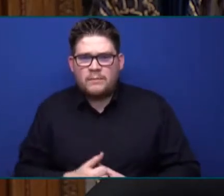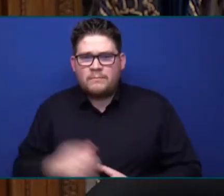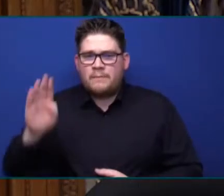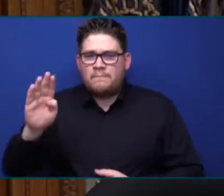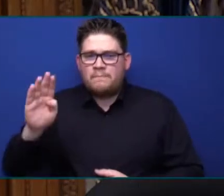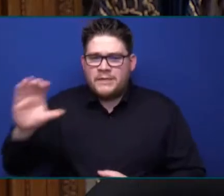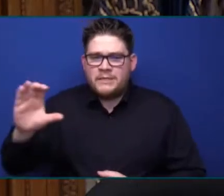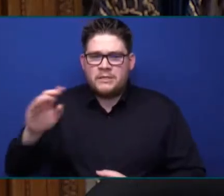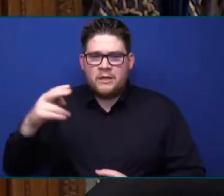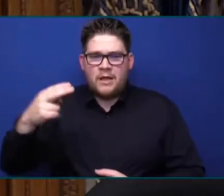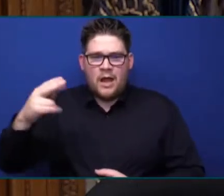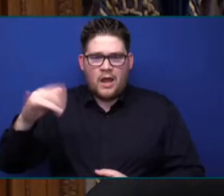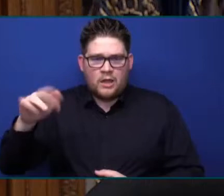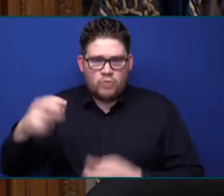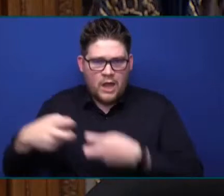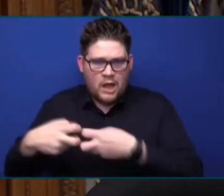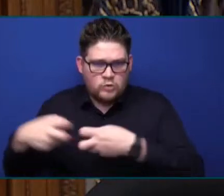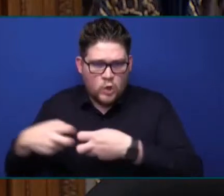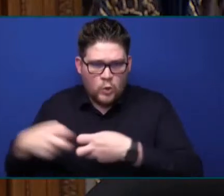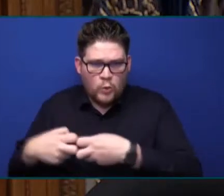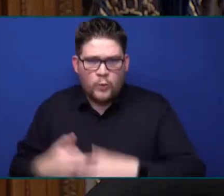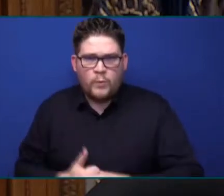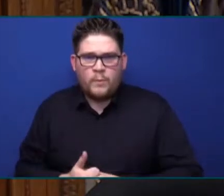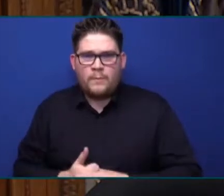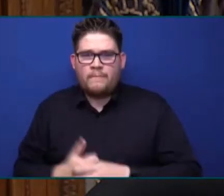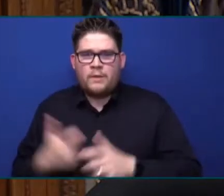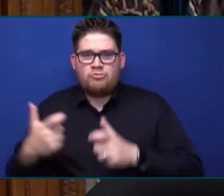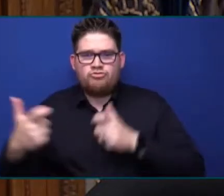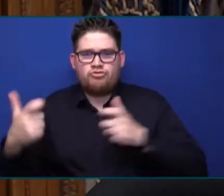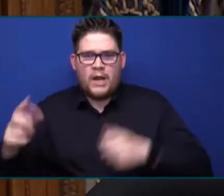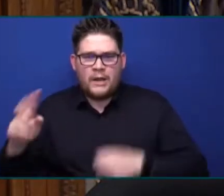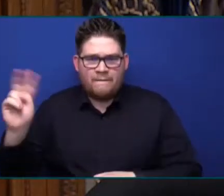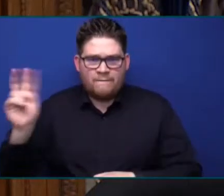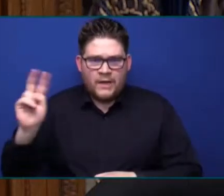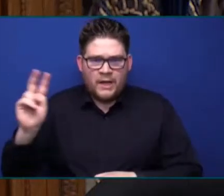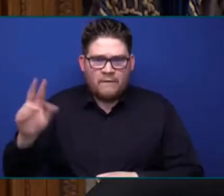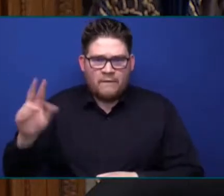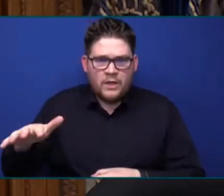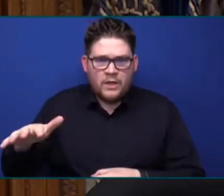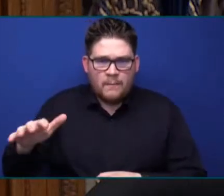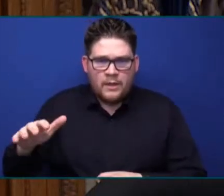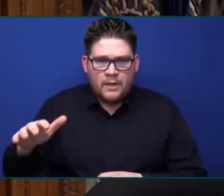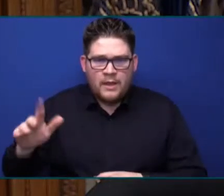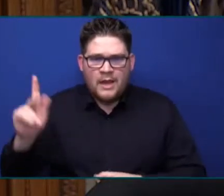greater Vancouver area KPMG; Erinn Pinkerton, president and CEO, B.C. Transit;